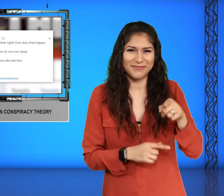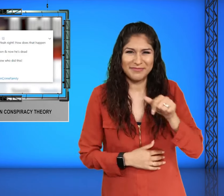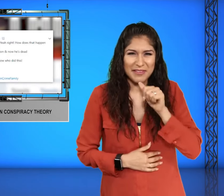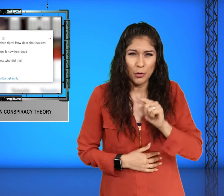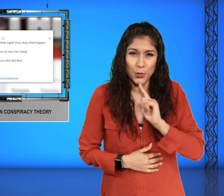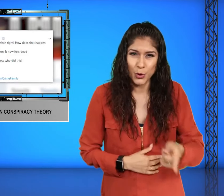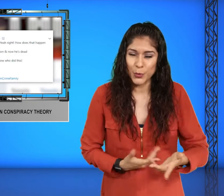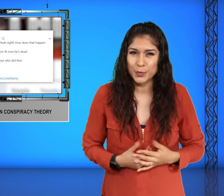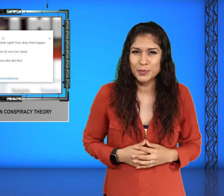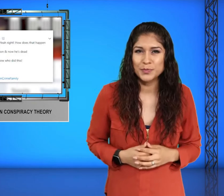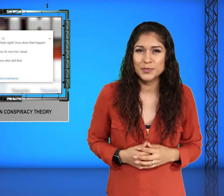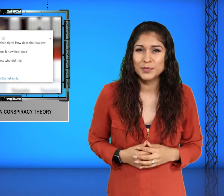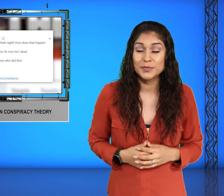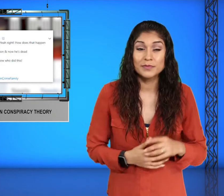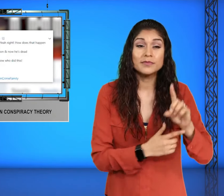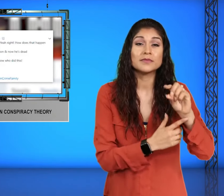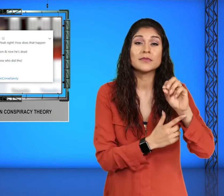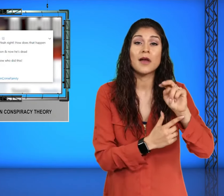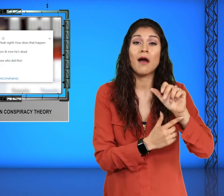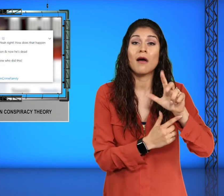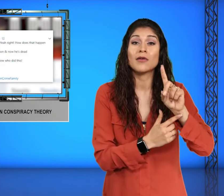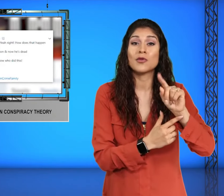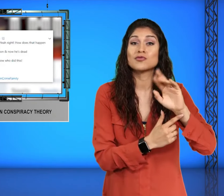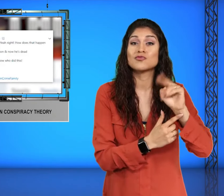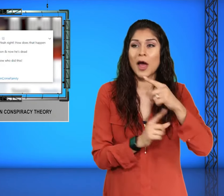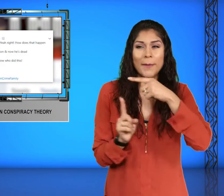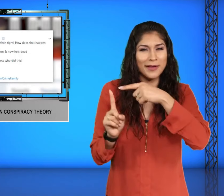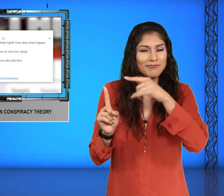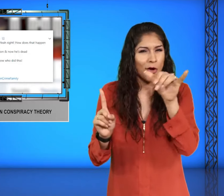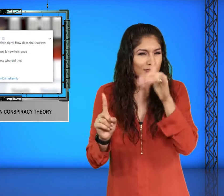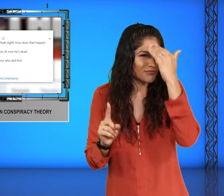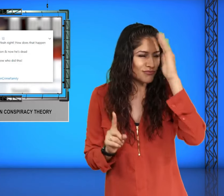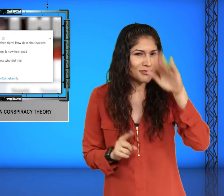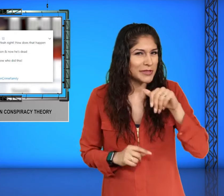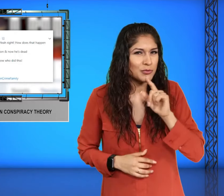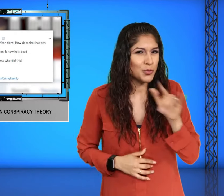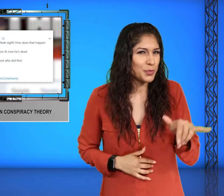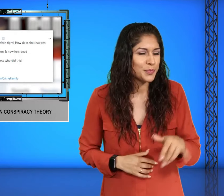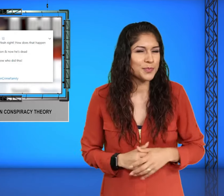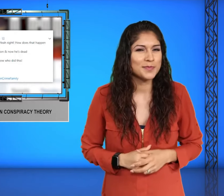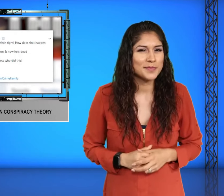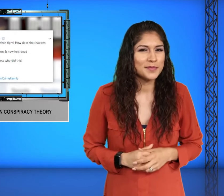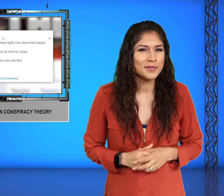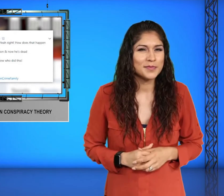and of course, not true and Donald Trump knows it."